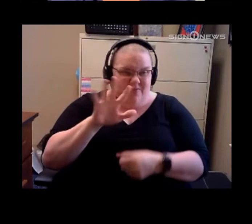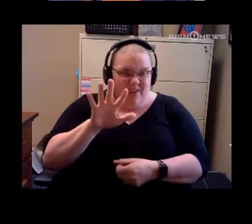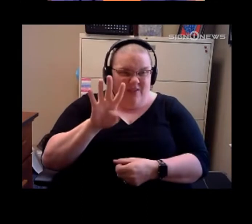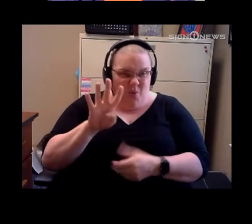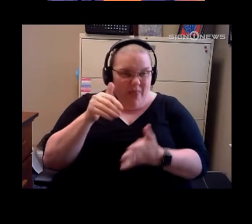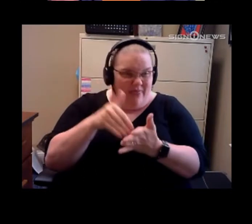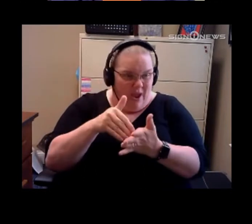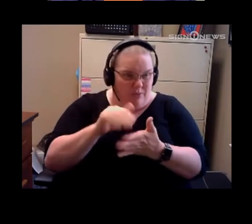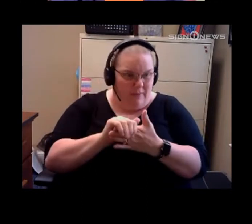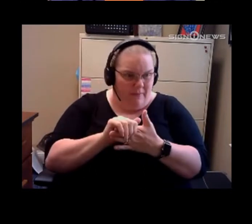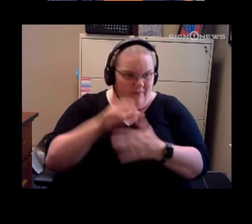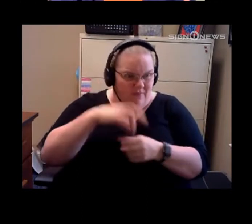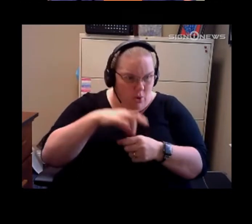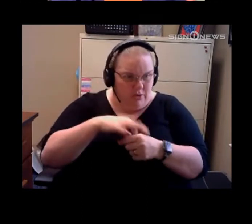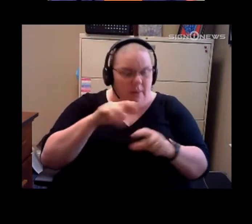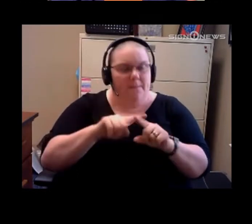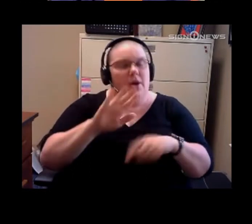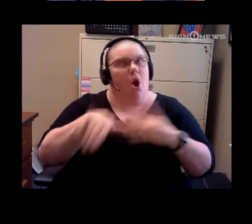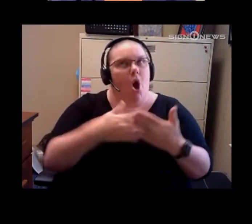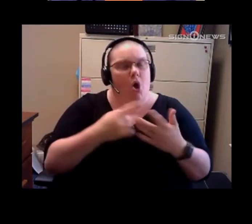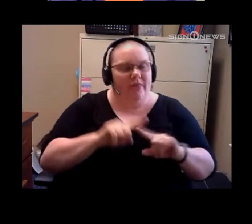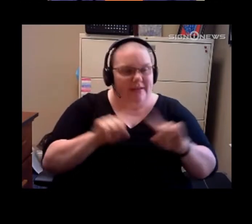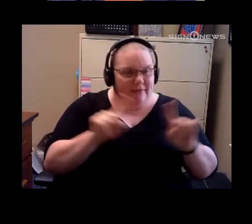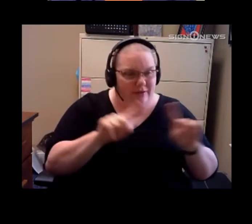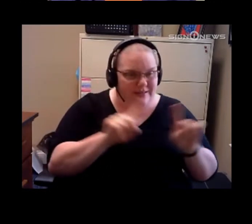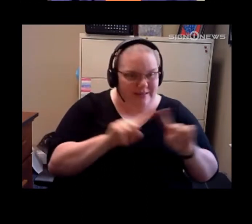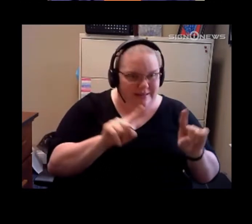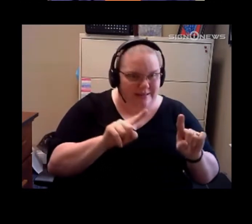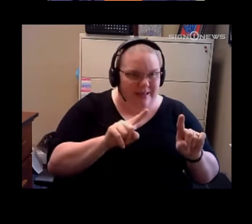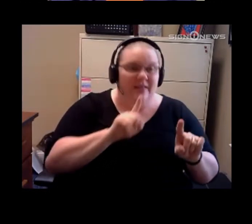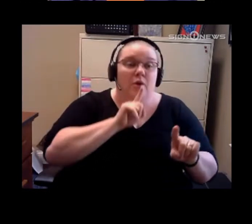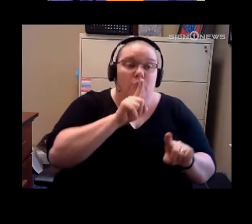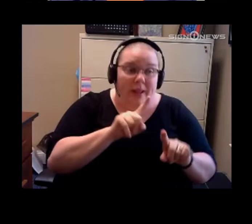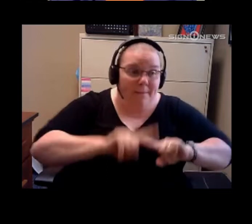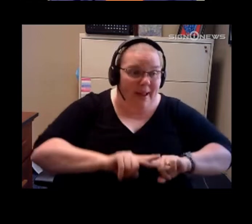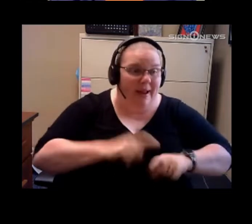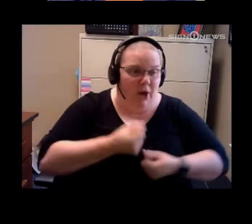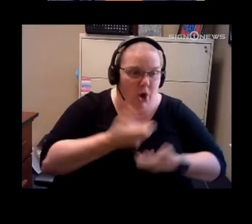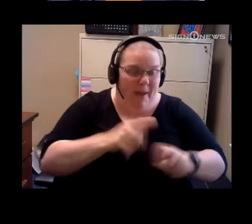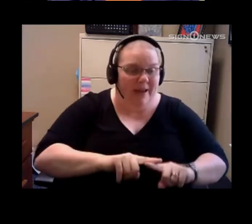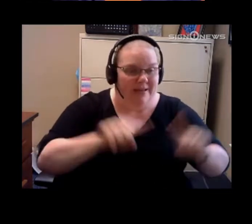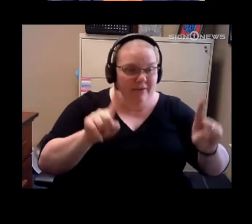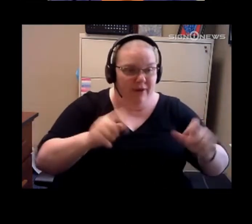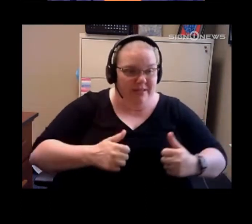between these major elections um that really make a difference in our lives in Georgia are